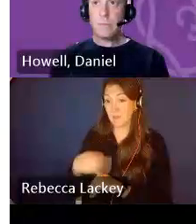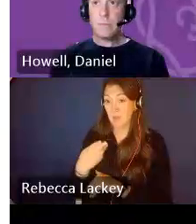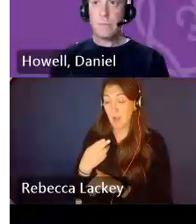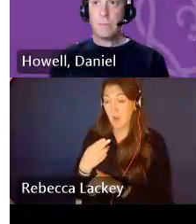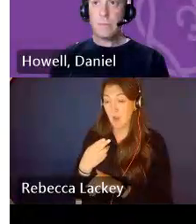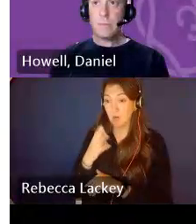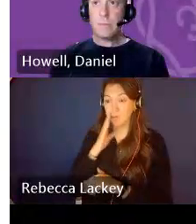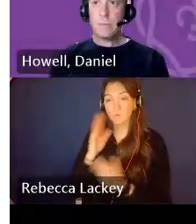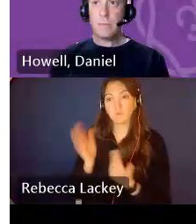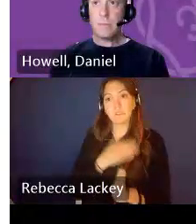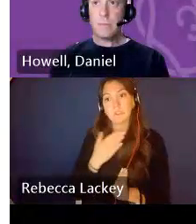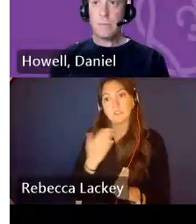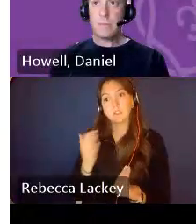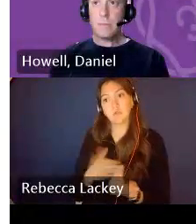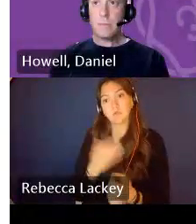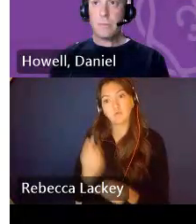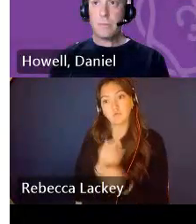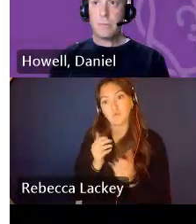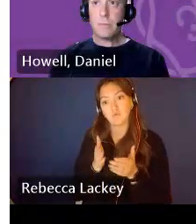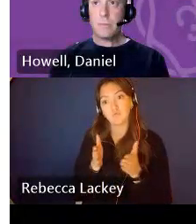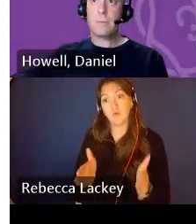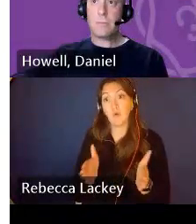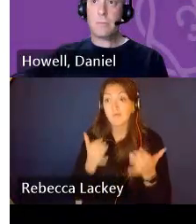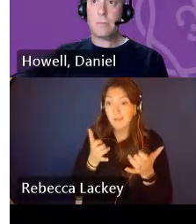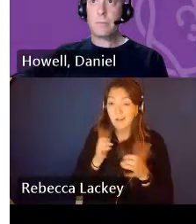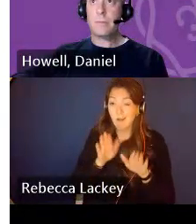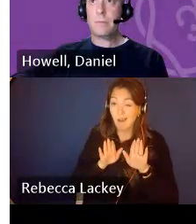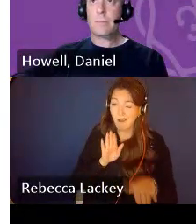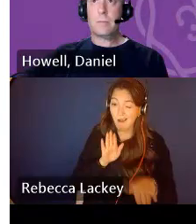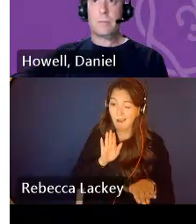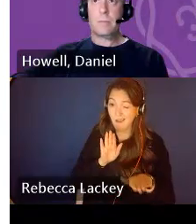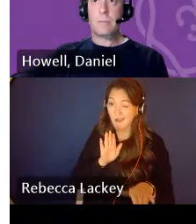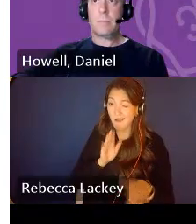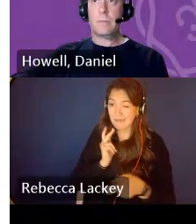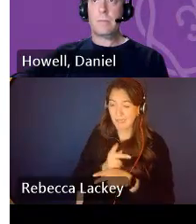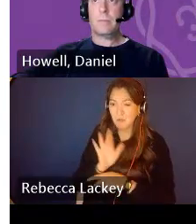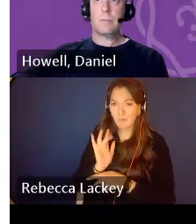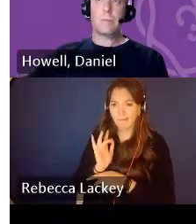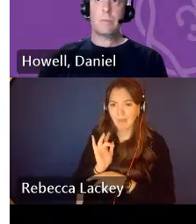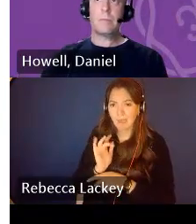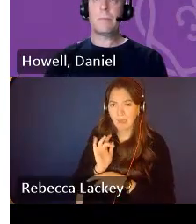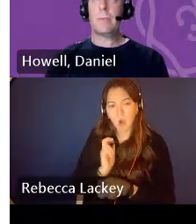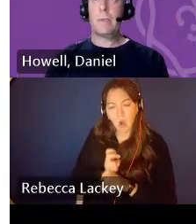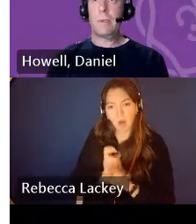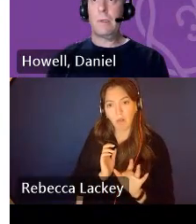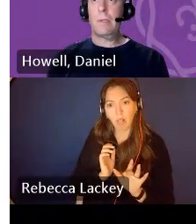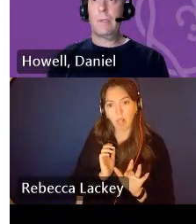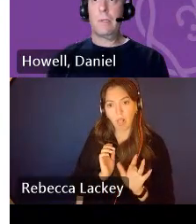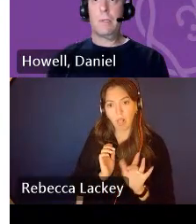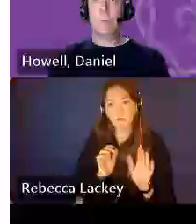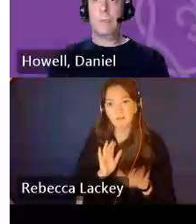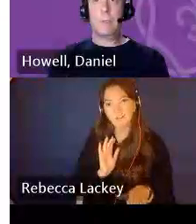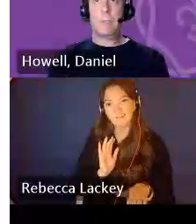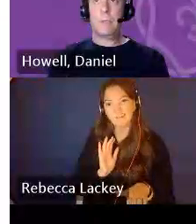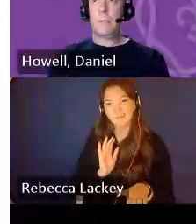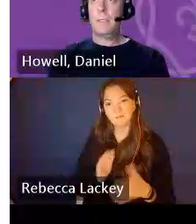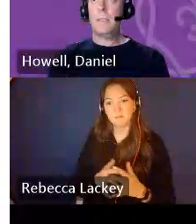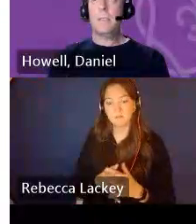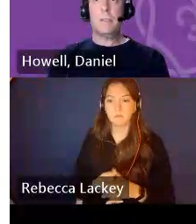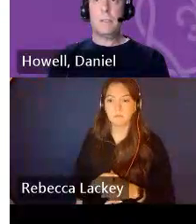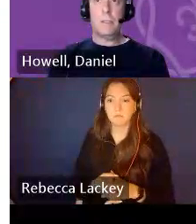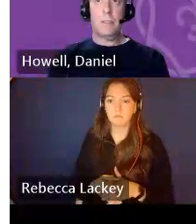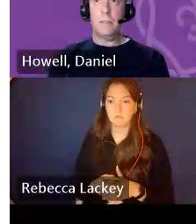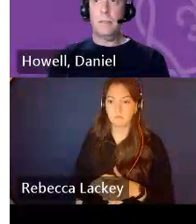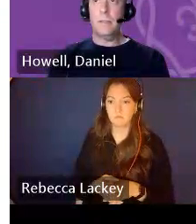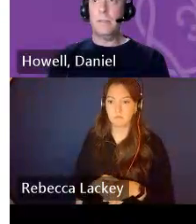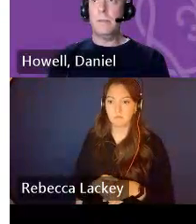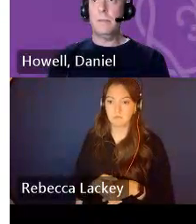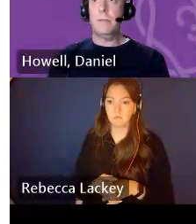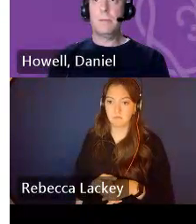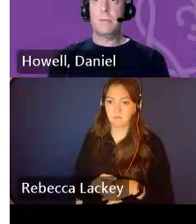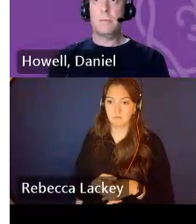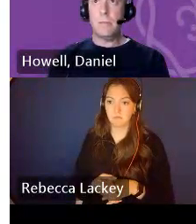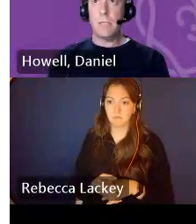make it easier to use that road. You have to ride your brakes to stay at 25 miles hour.